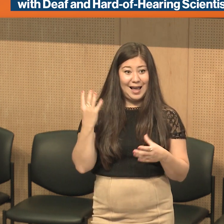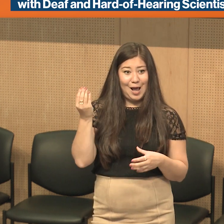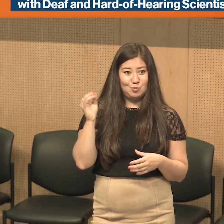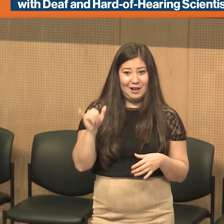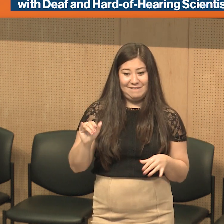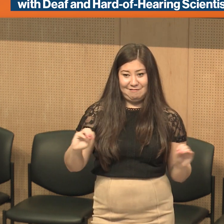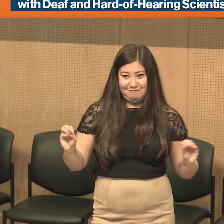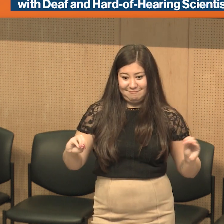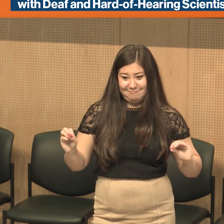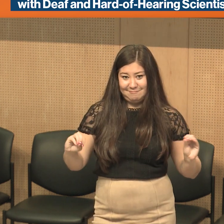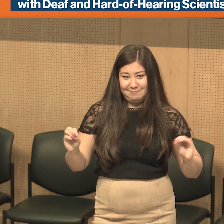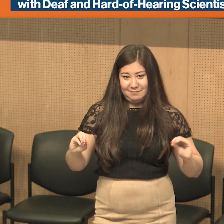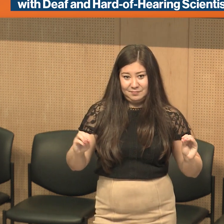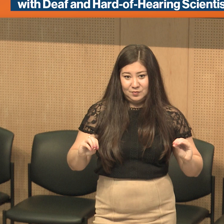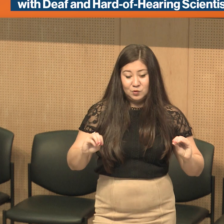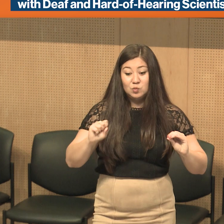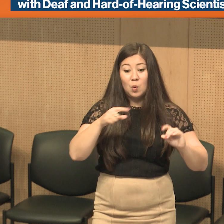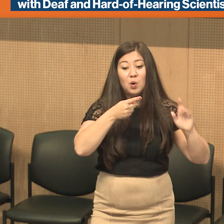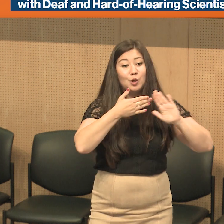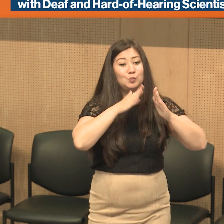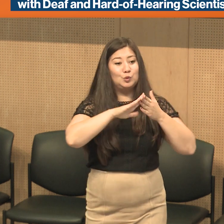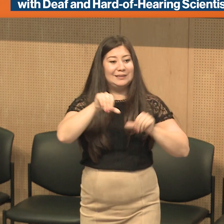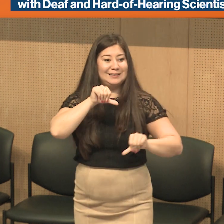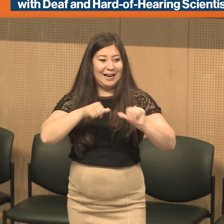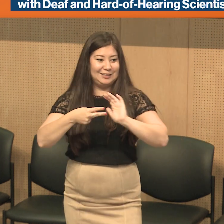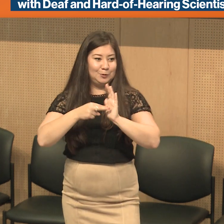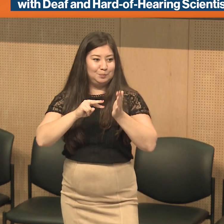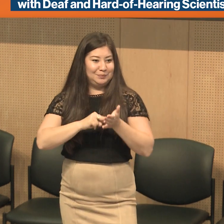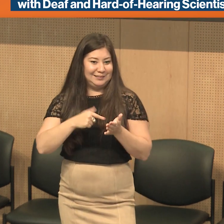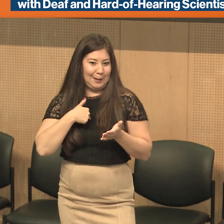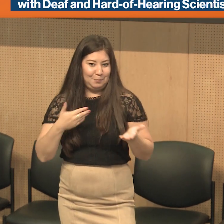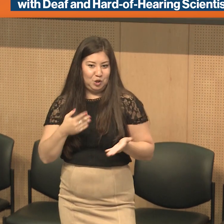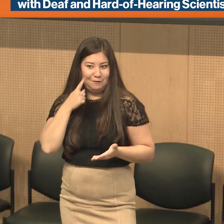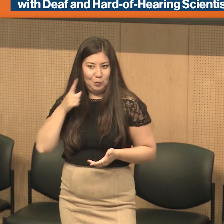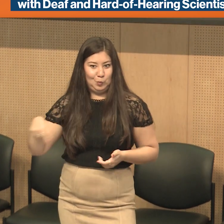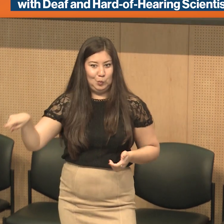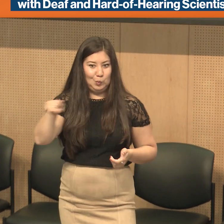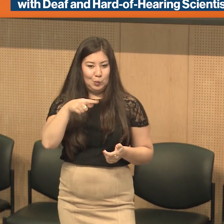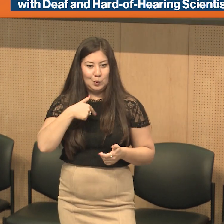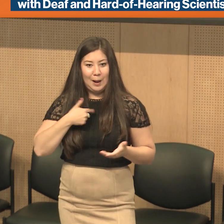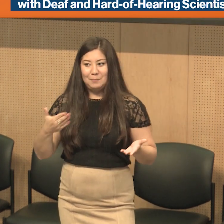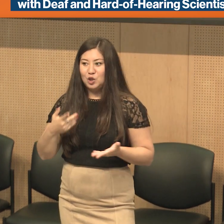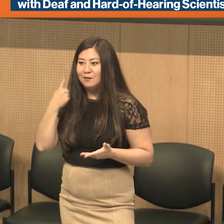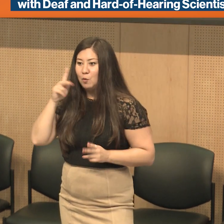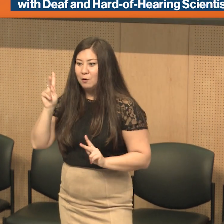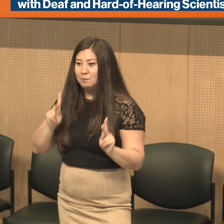When I was in college, the only people who understood my concepts were in my class with me.